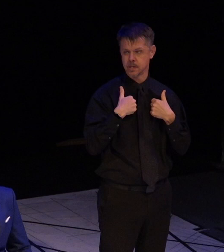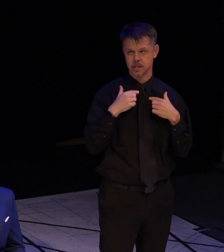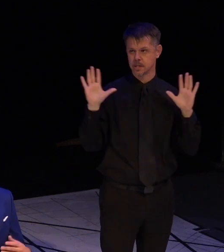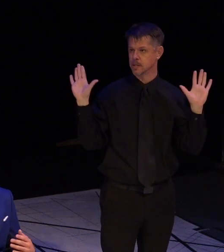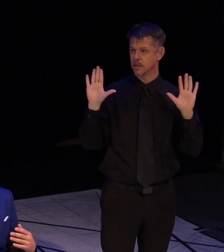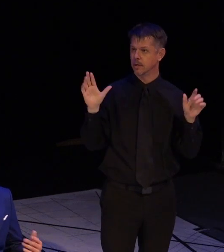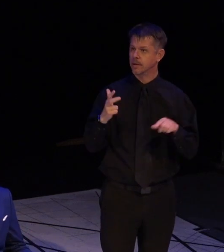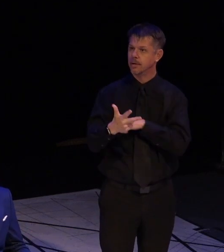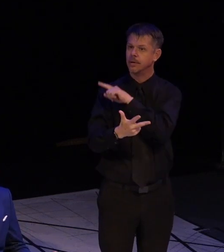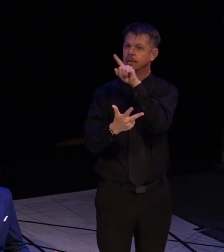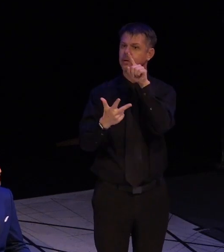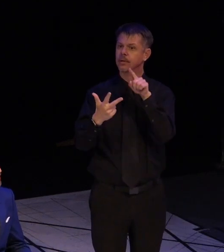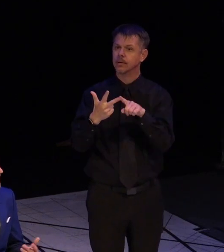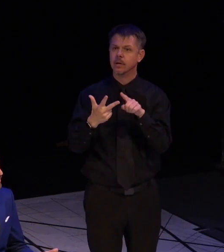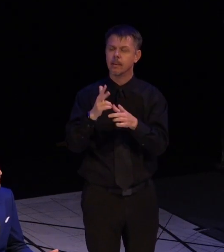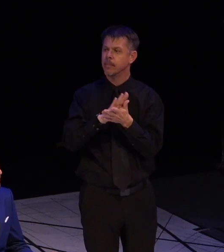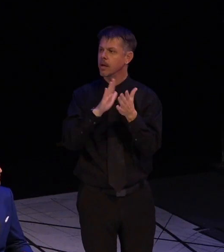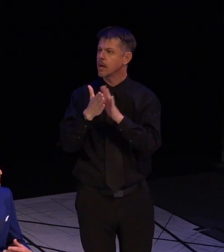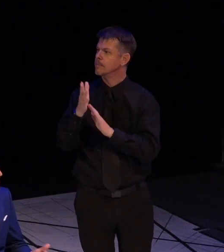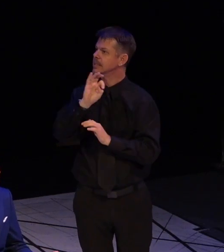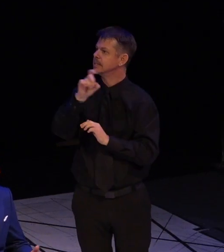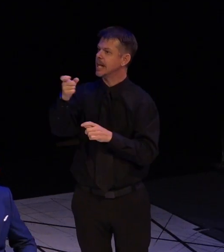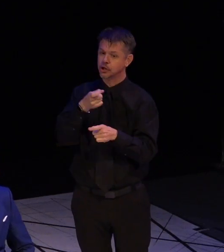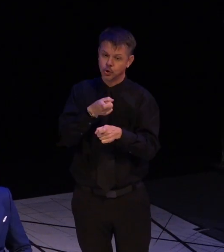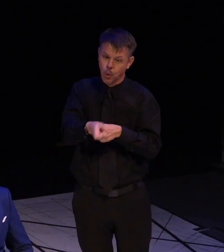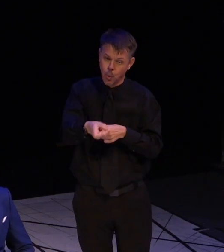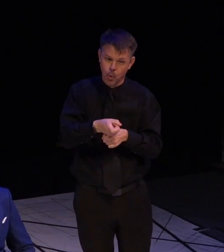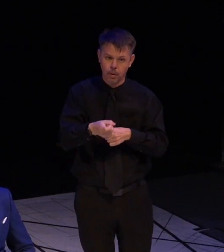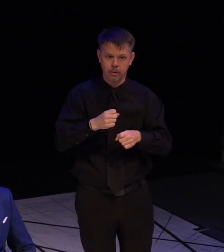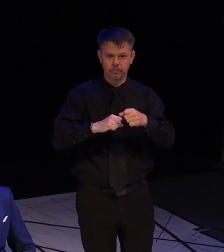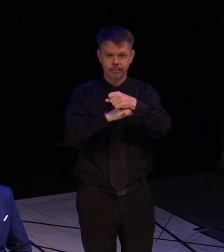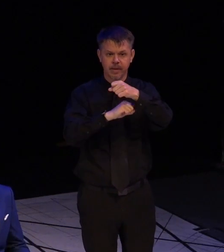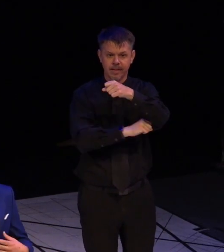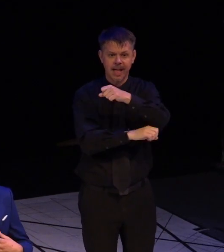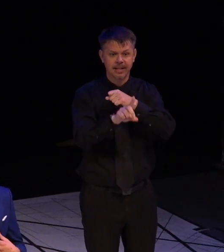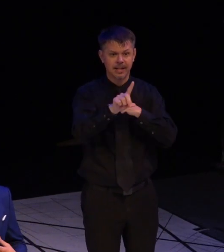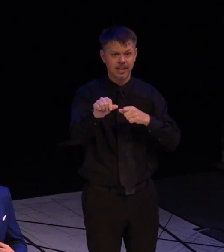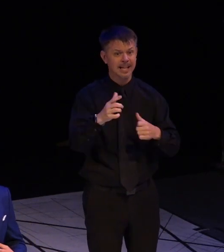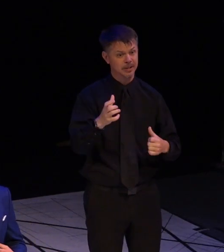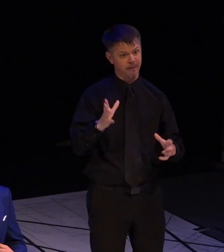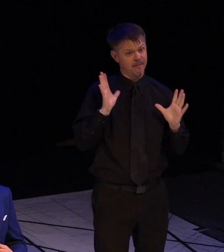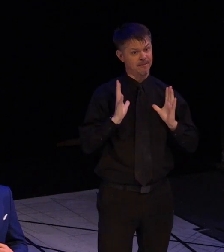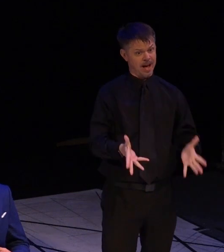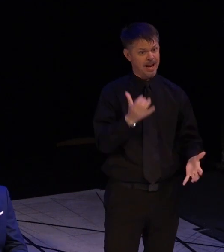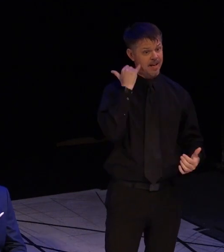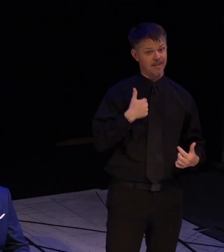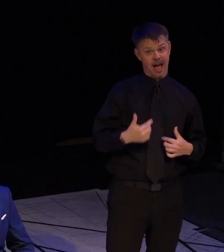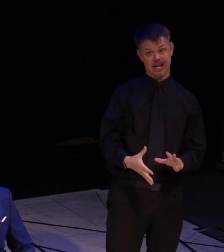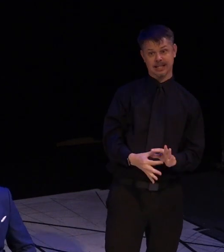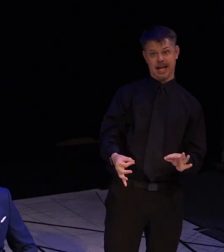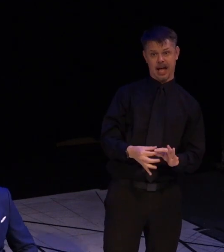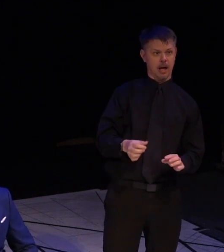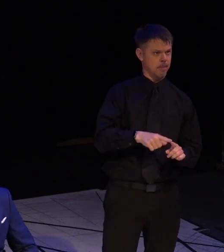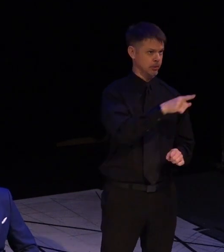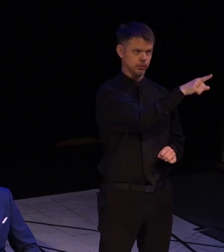Or three, it becomes some sex joke based on the disability, which is okay if I say it, but don't even think about it,